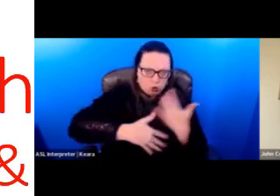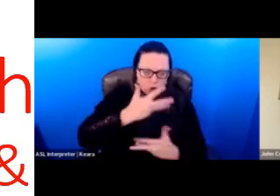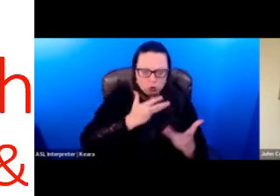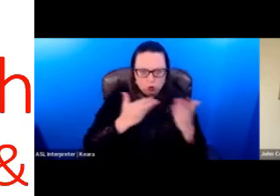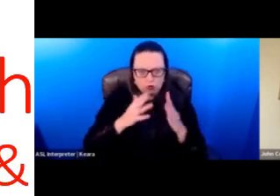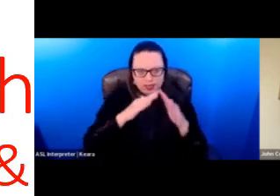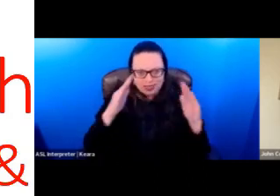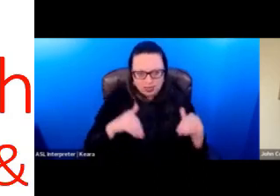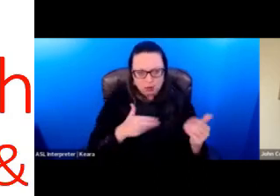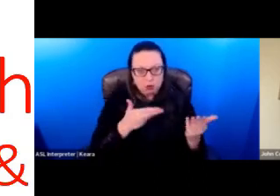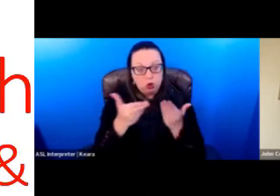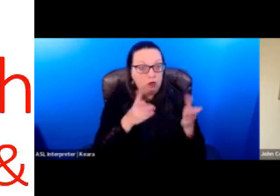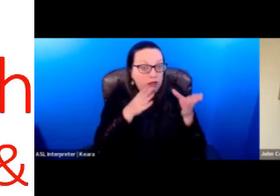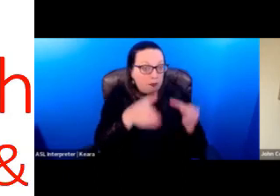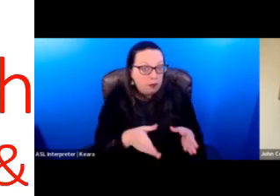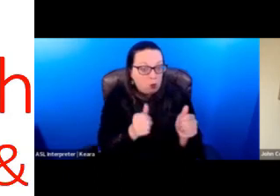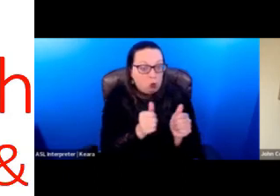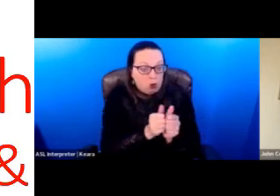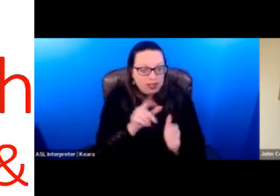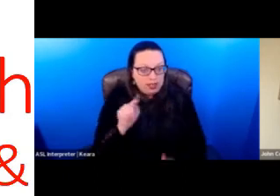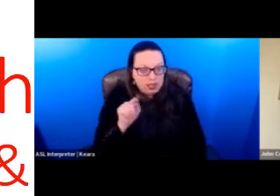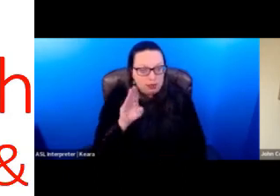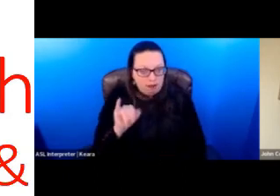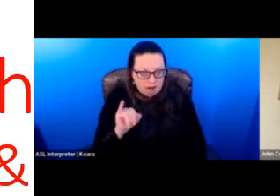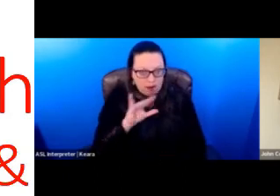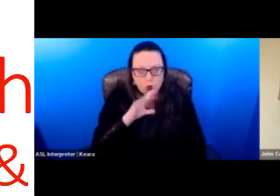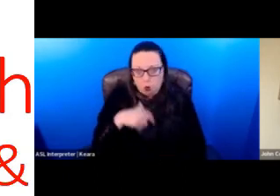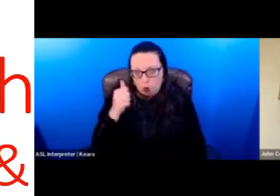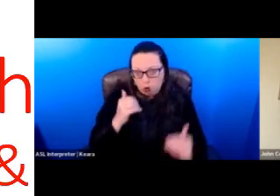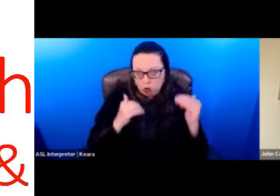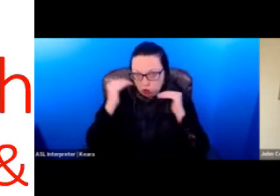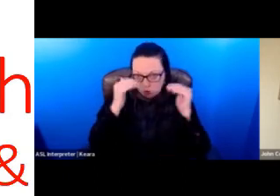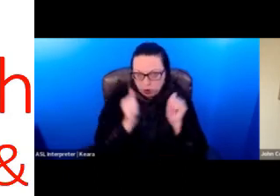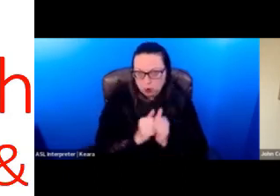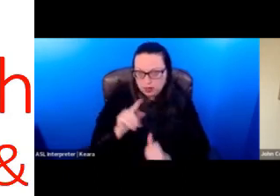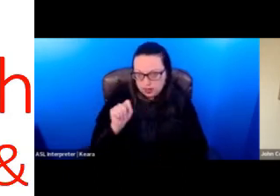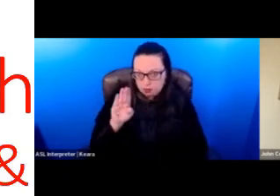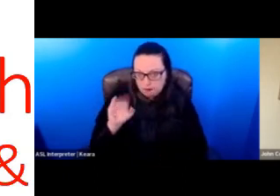with brain injury. In this case, we're talking about persons older adults with brain injury. And the starting point is they